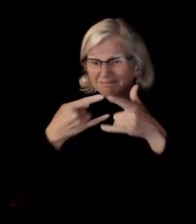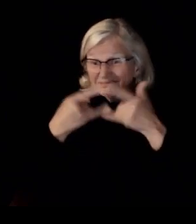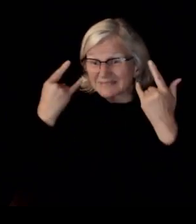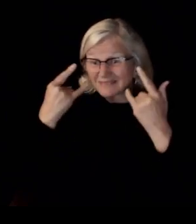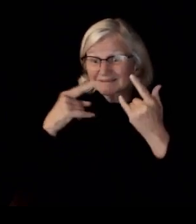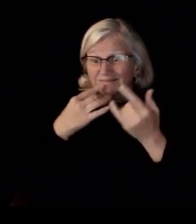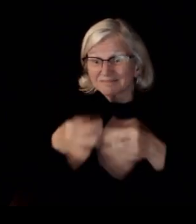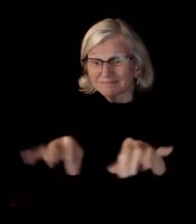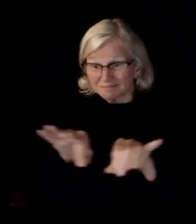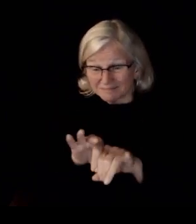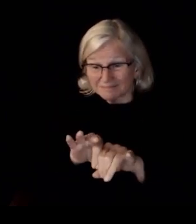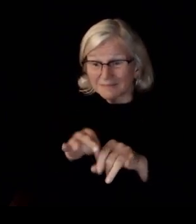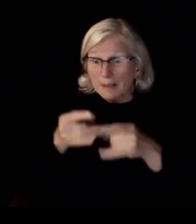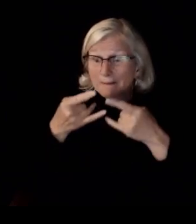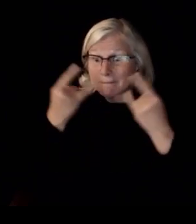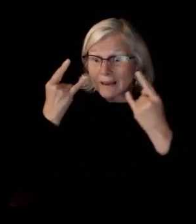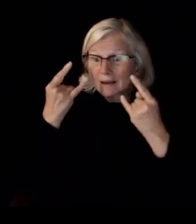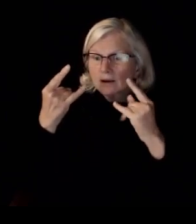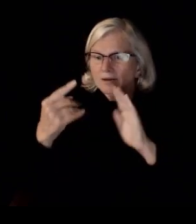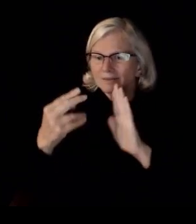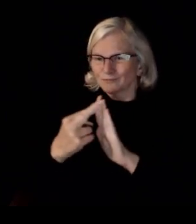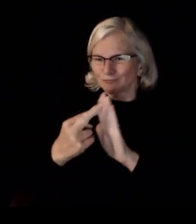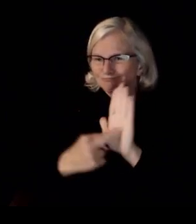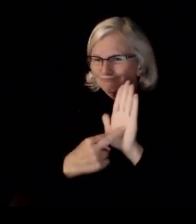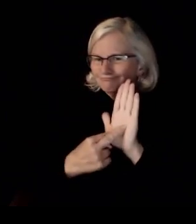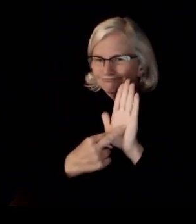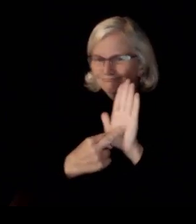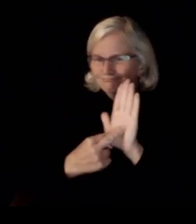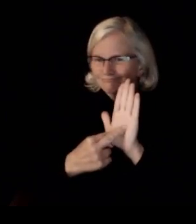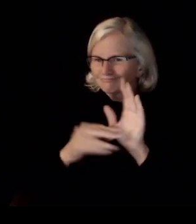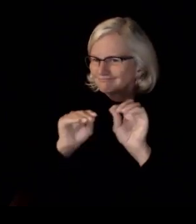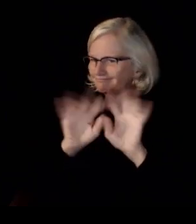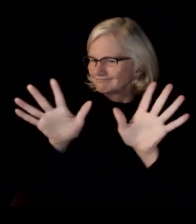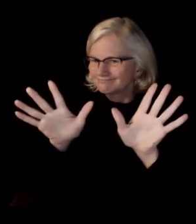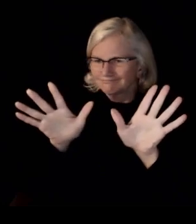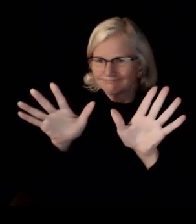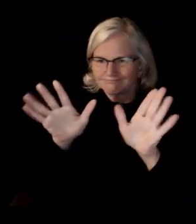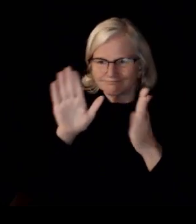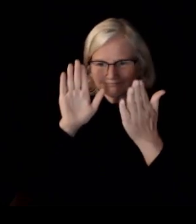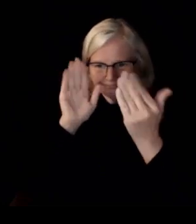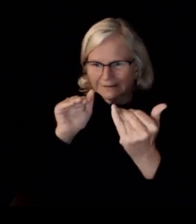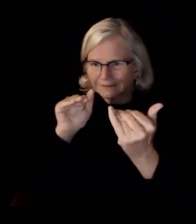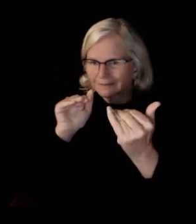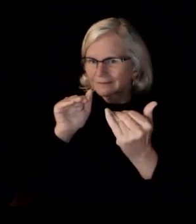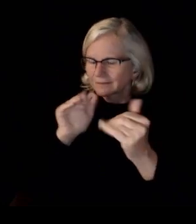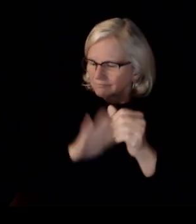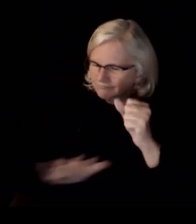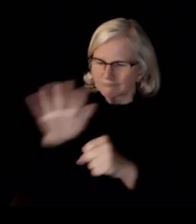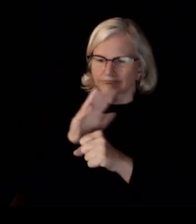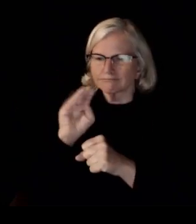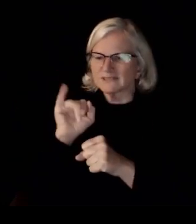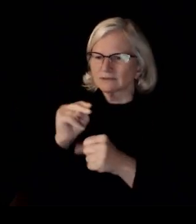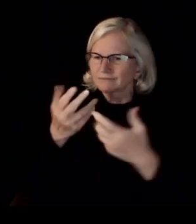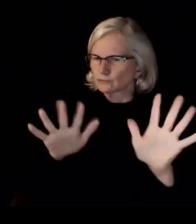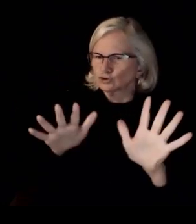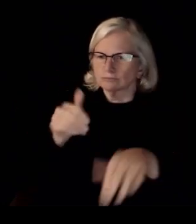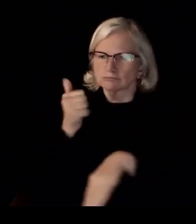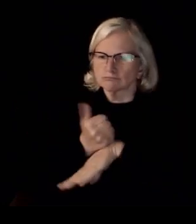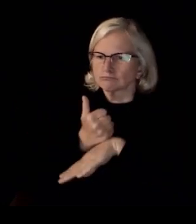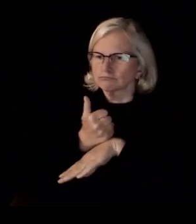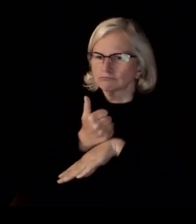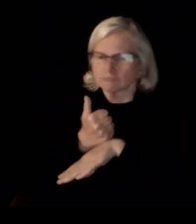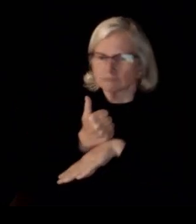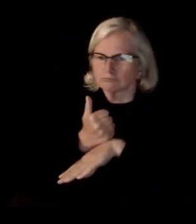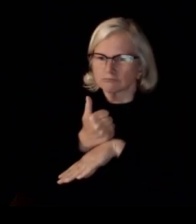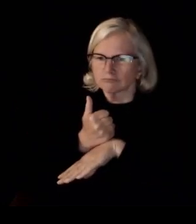for all Minnesotans all over the state and not leaving it solely to local units of government